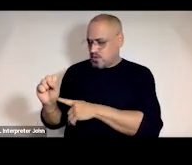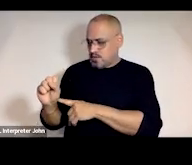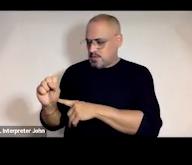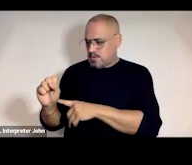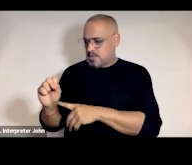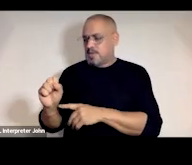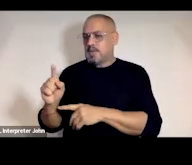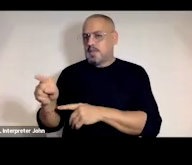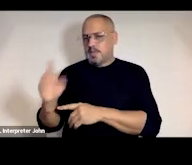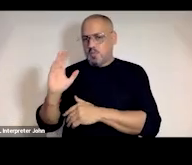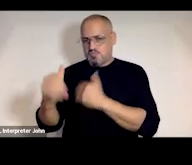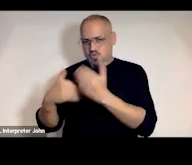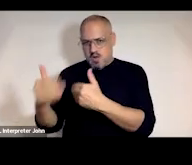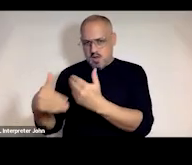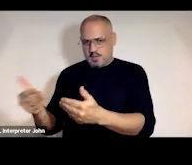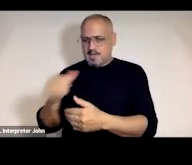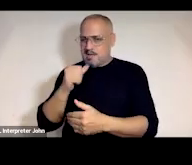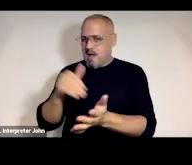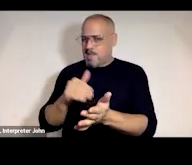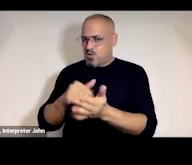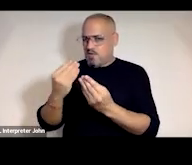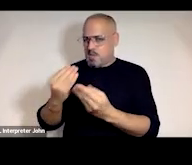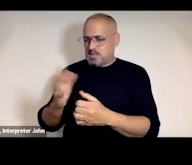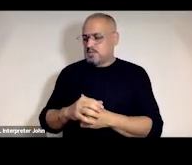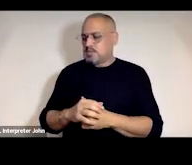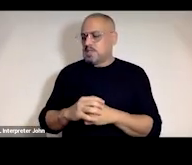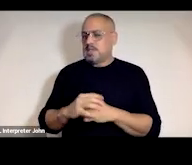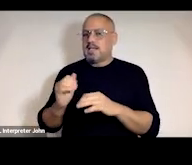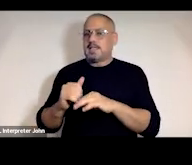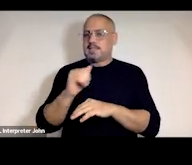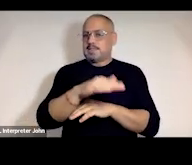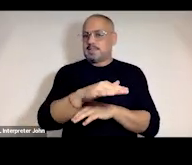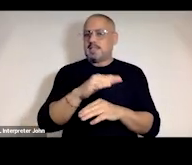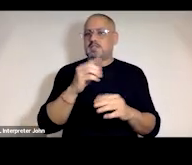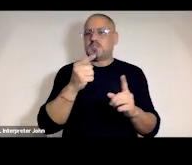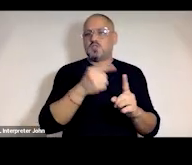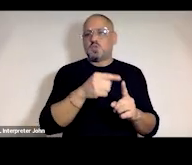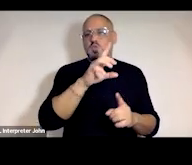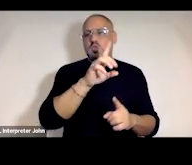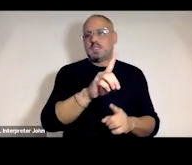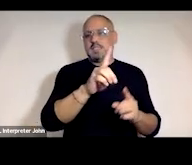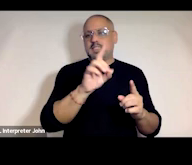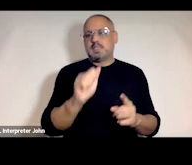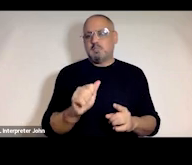they will process all of the non-medical information and then send the case on to Disability Determination Services.